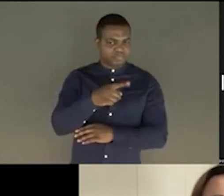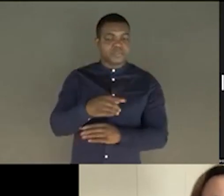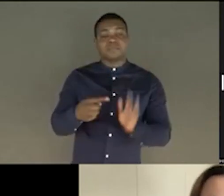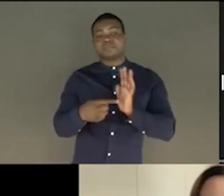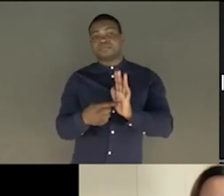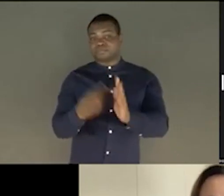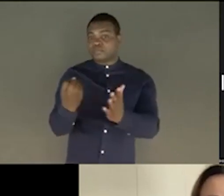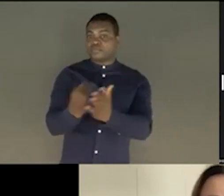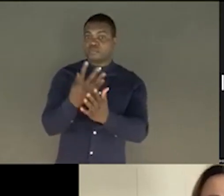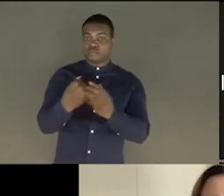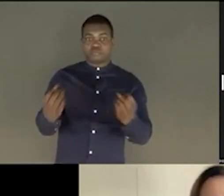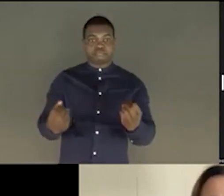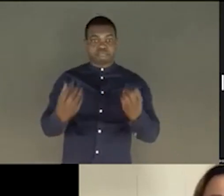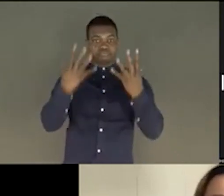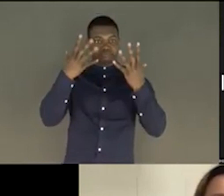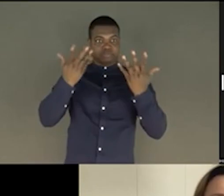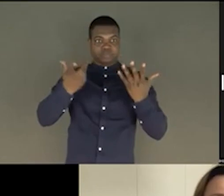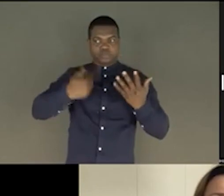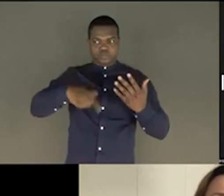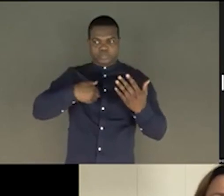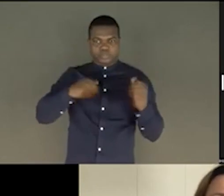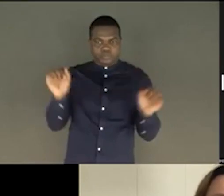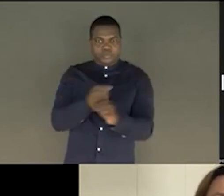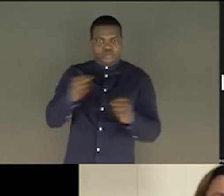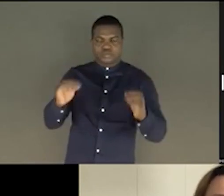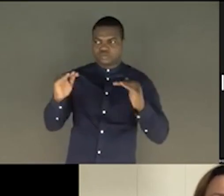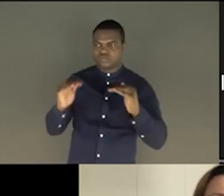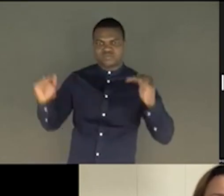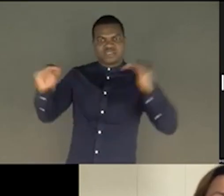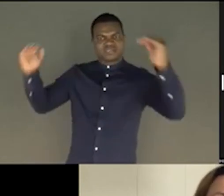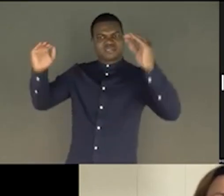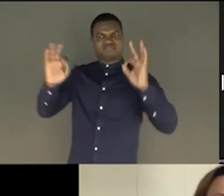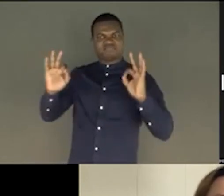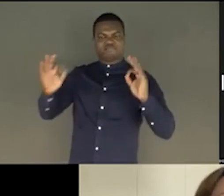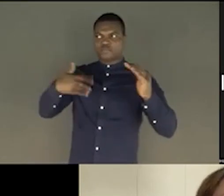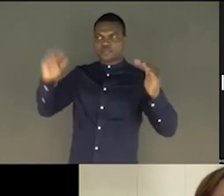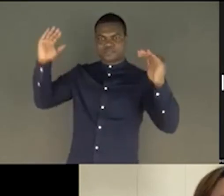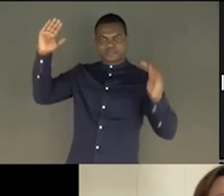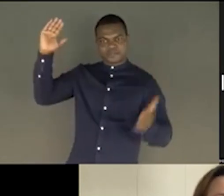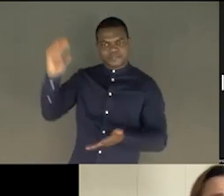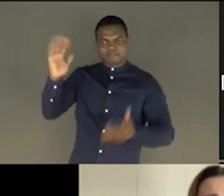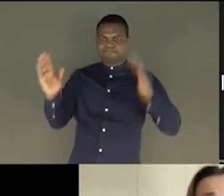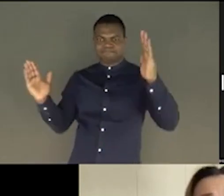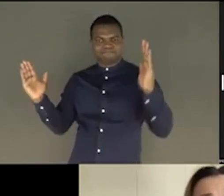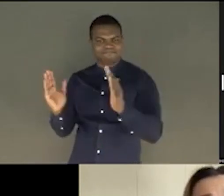And the question is really how designers and developers of IT services like websites or applications should kind of go about.